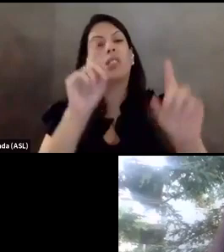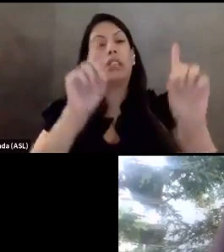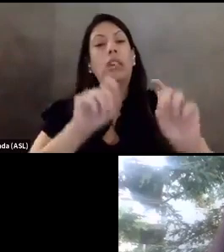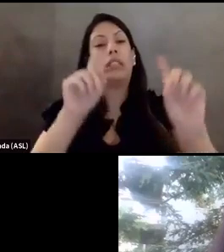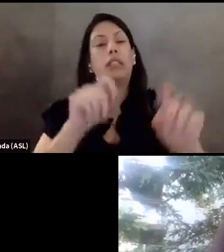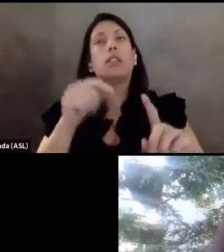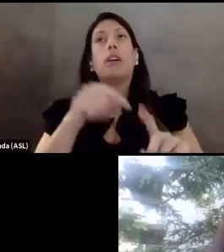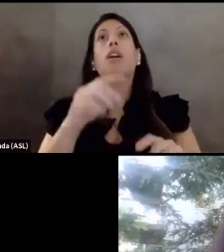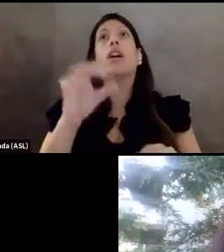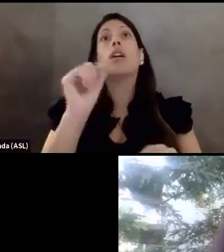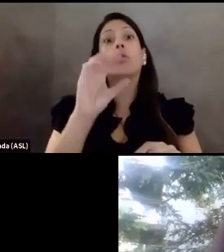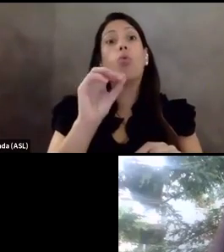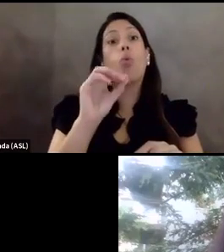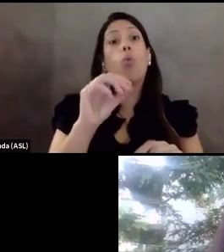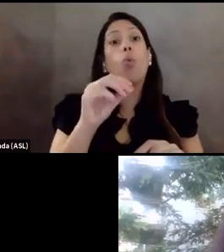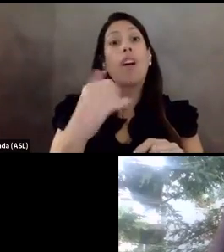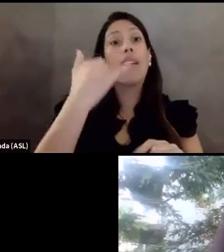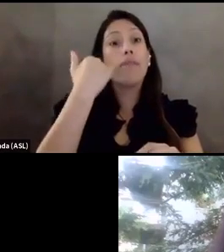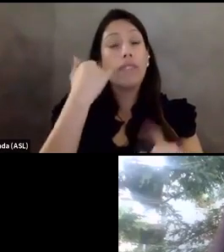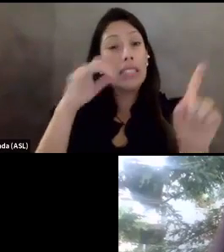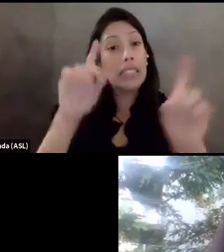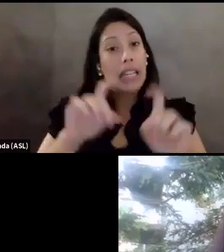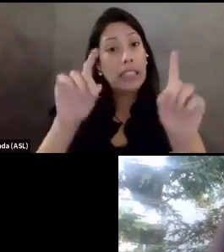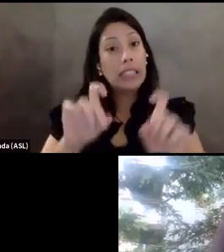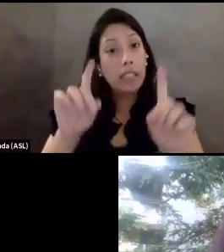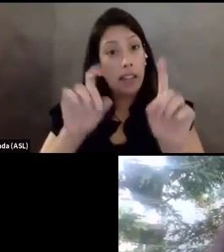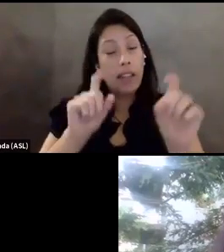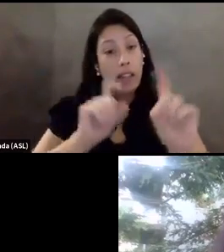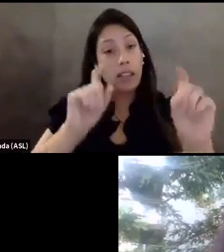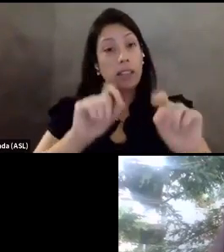throughout the county and all areas results in a more accurate picture of our